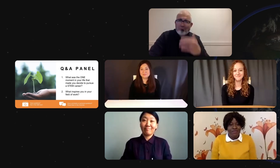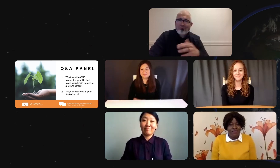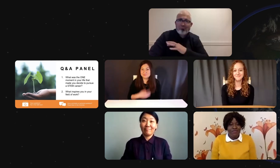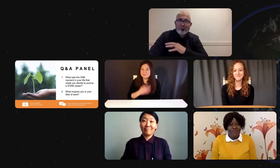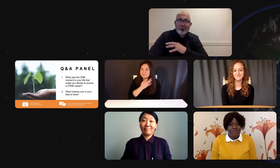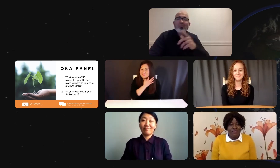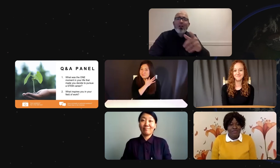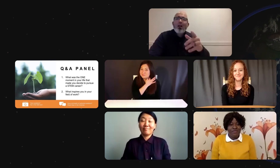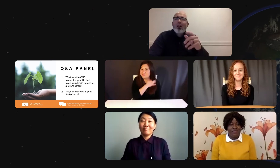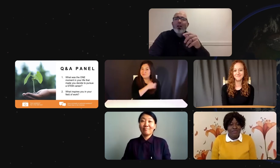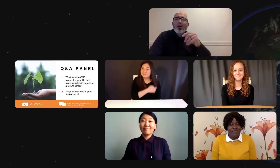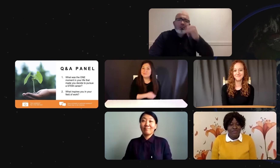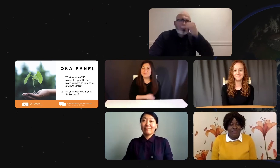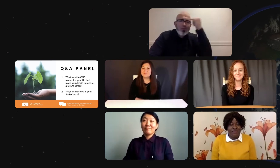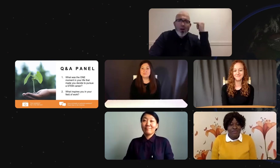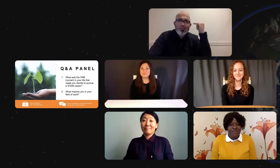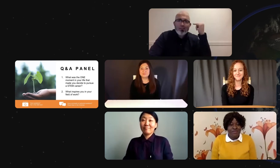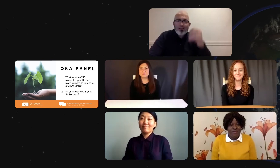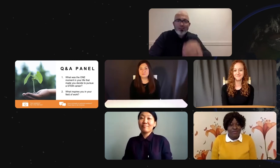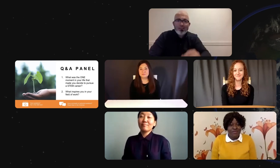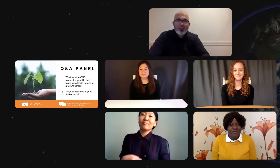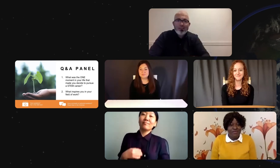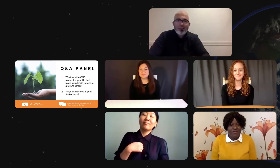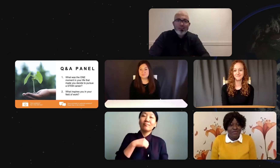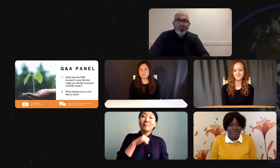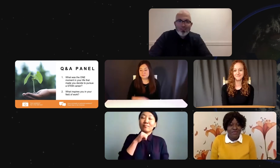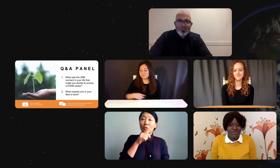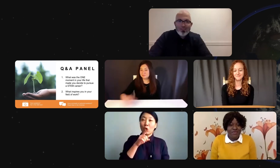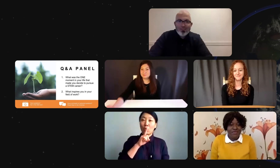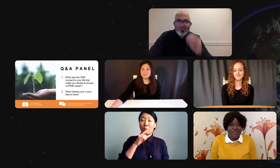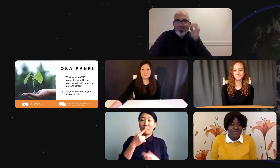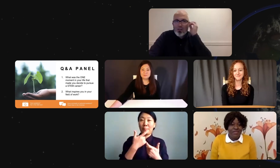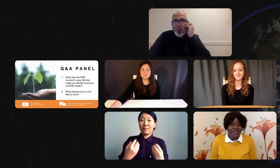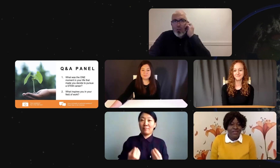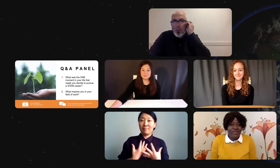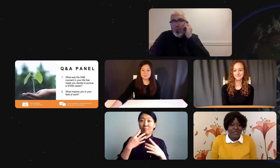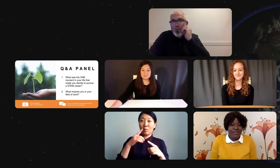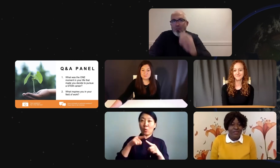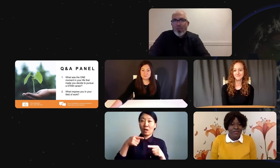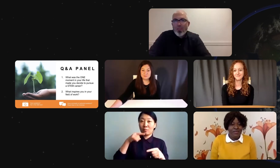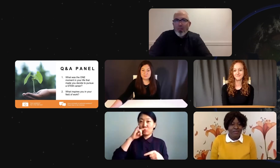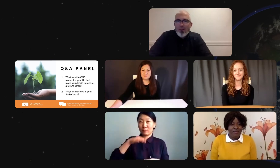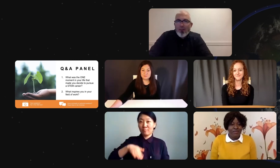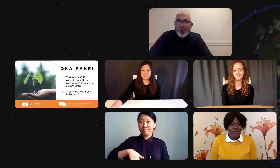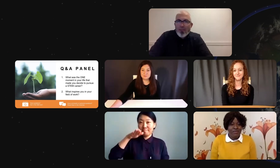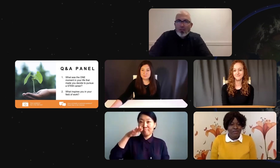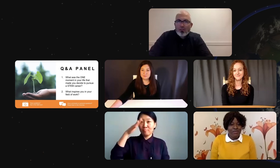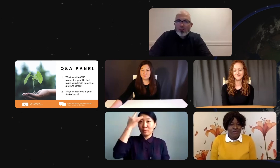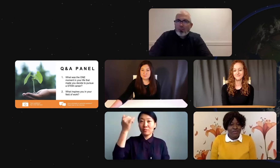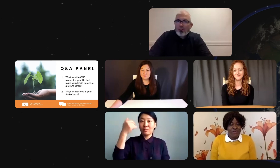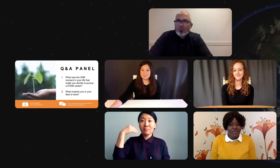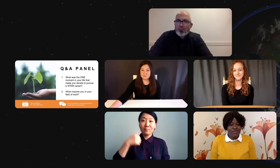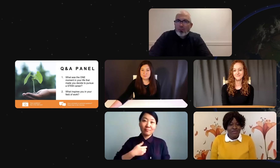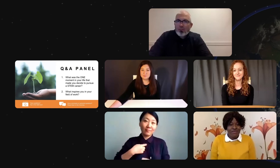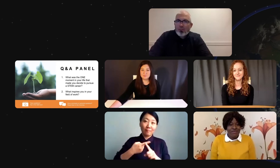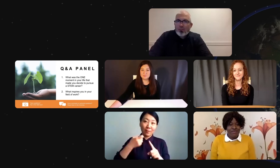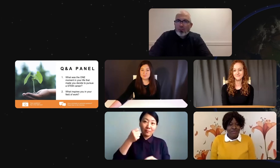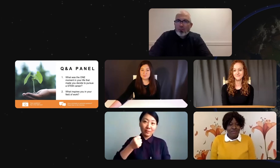I don't know about my inspiration.